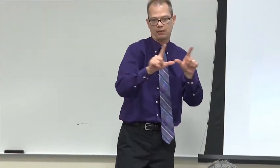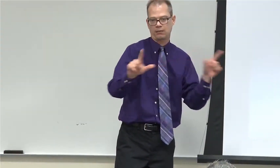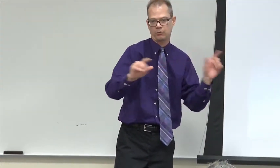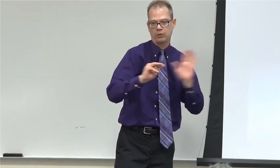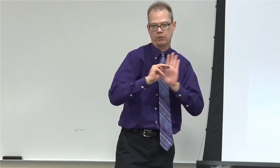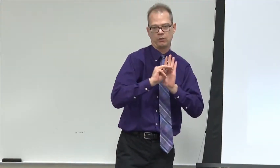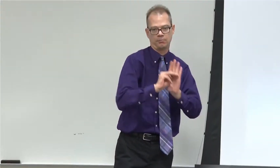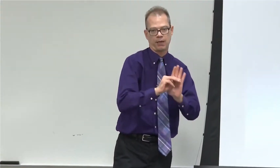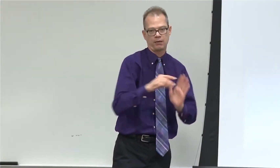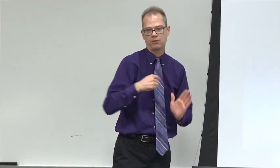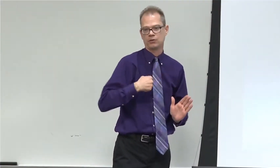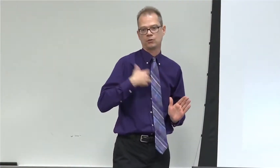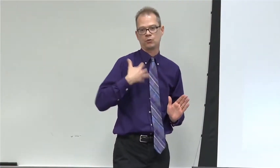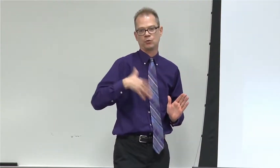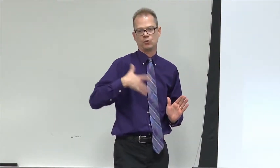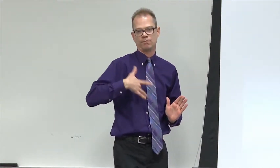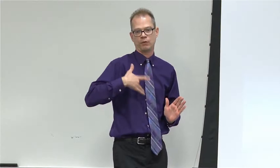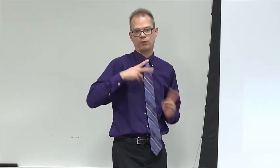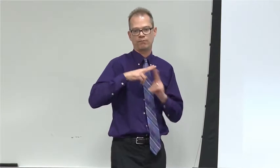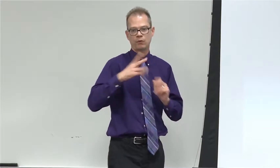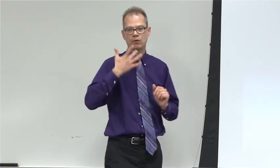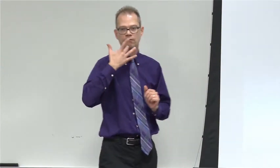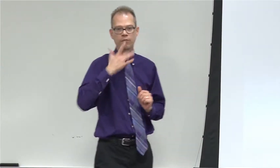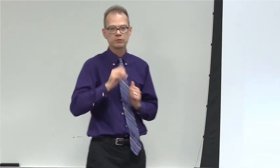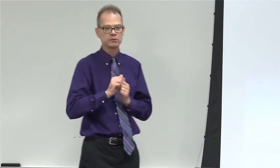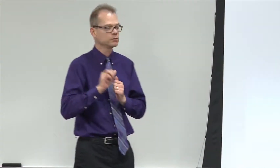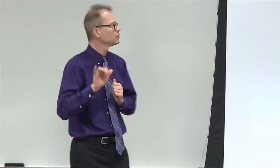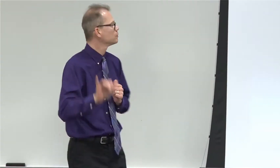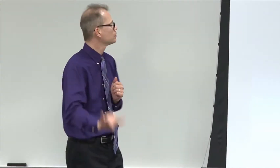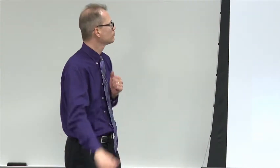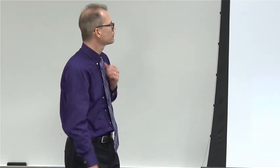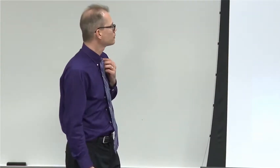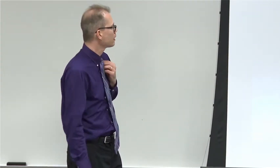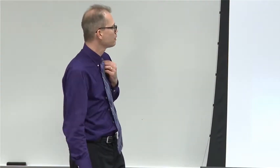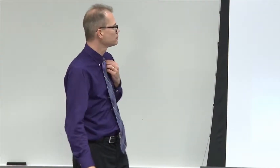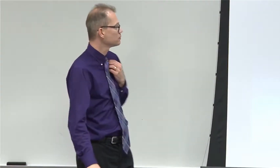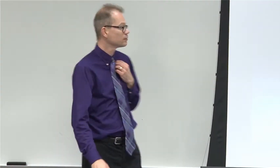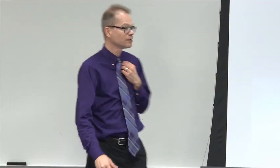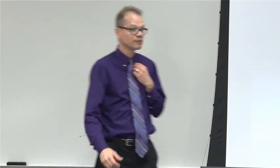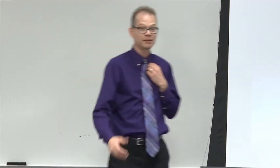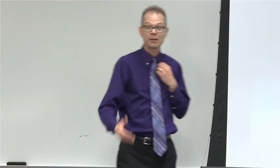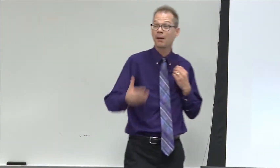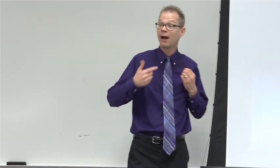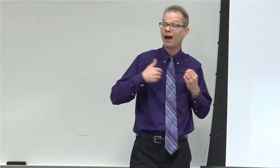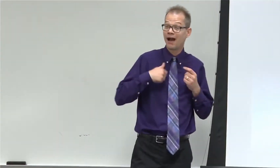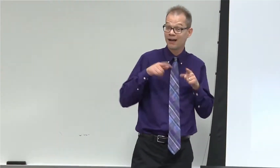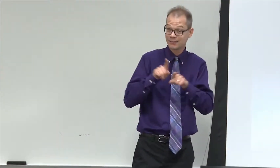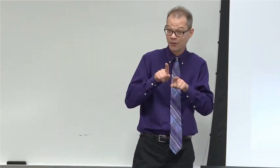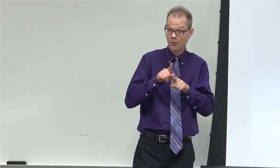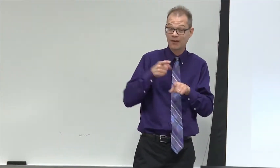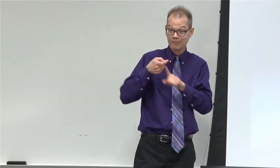So a bilingual model was what they chose. I was...I felt very fortunate about their decision.